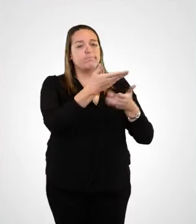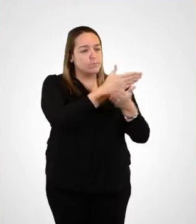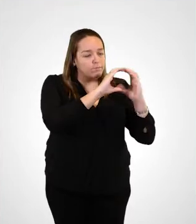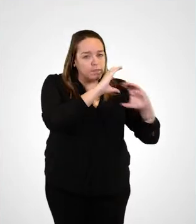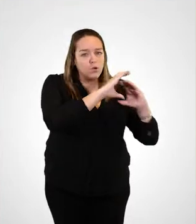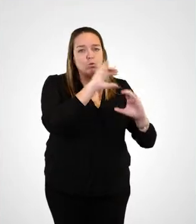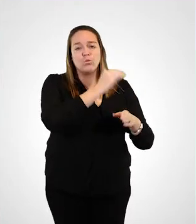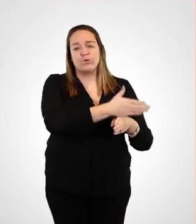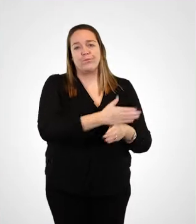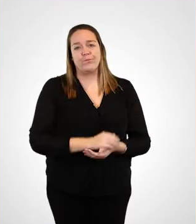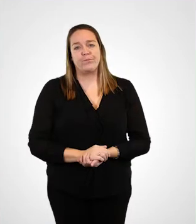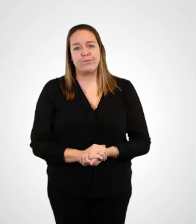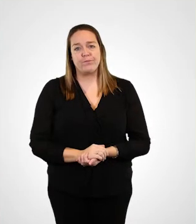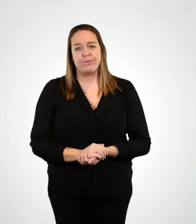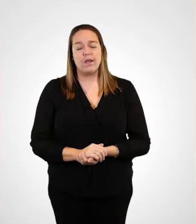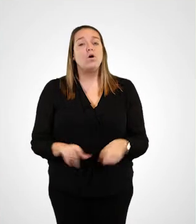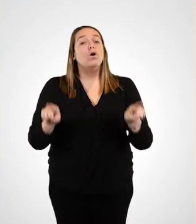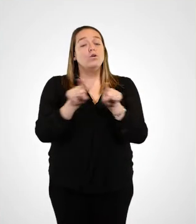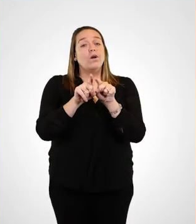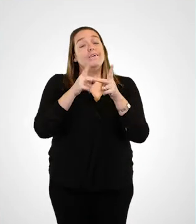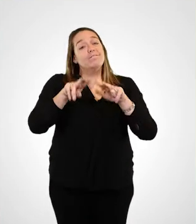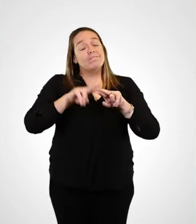so that I can carry on a conversation ",